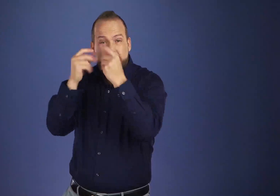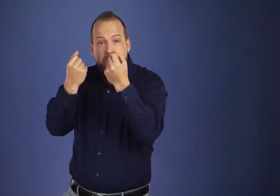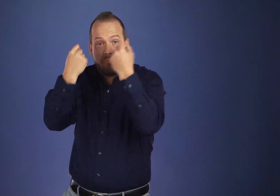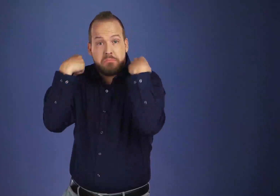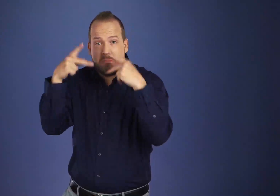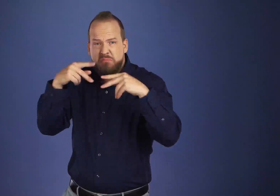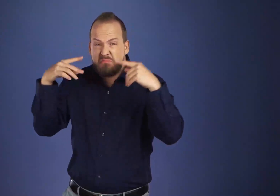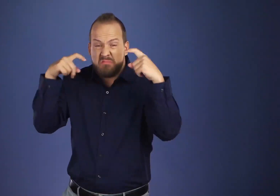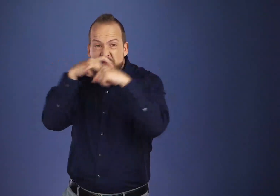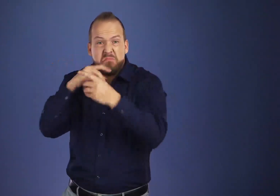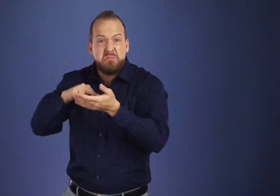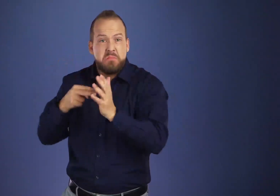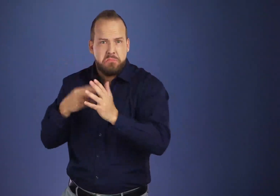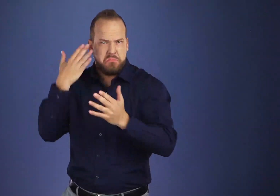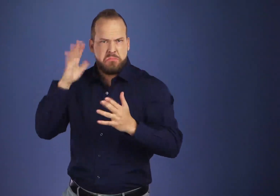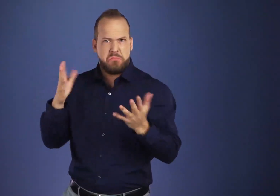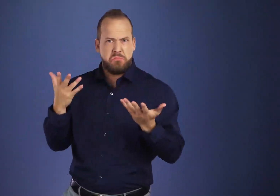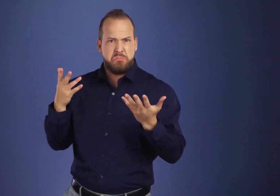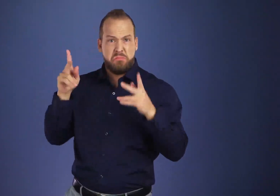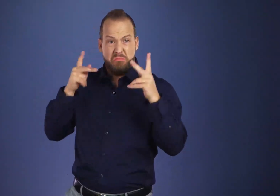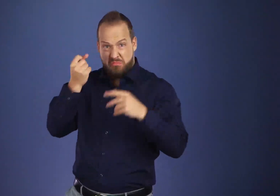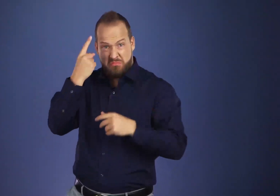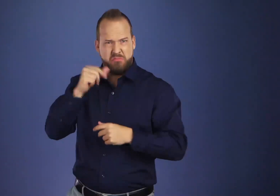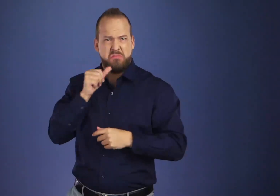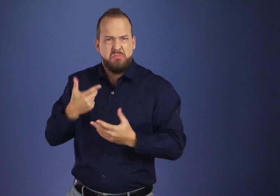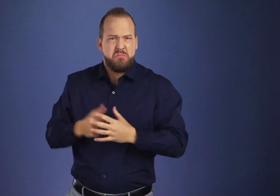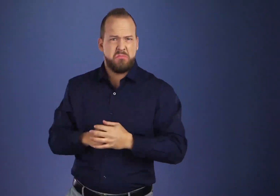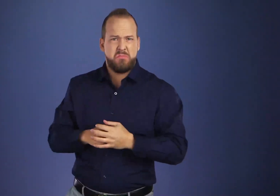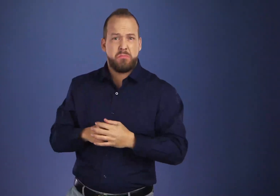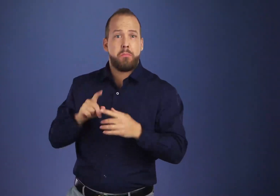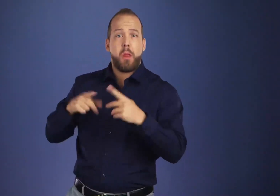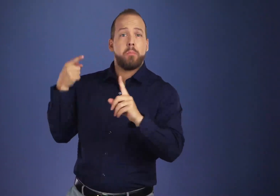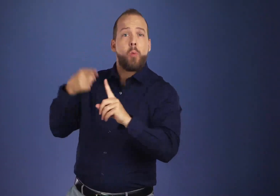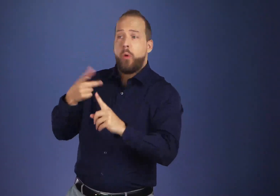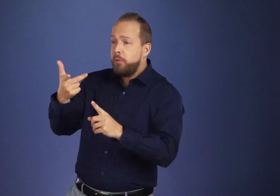meets our simplest daily needs, and our most desperate ones, too.